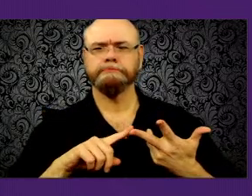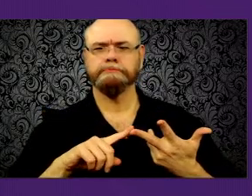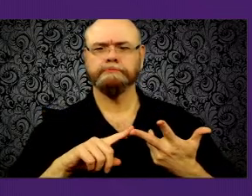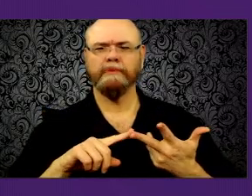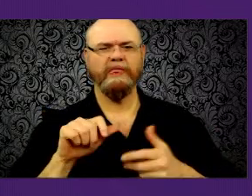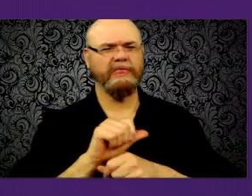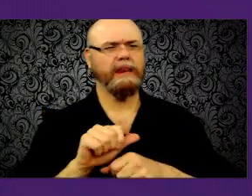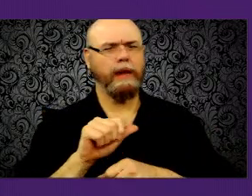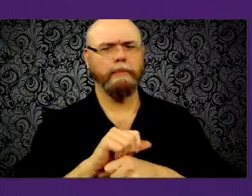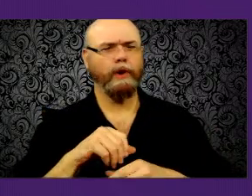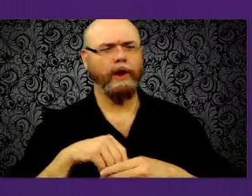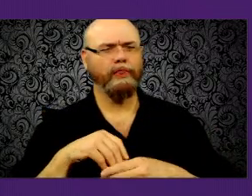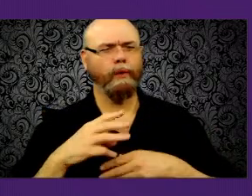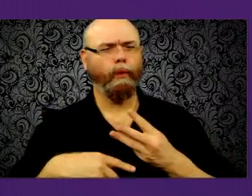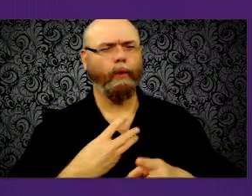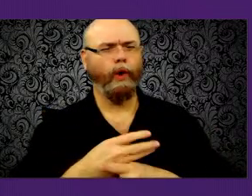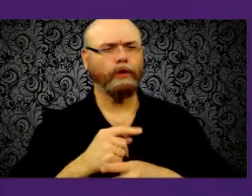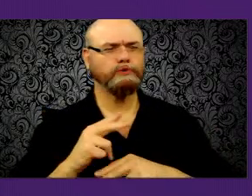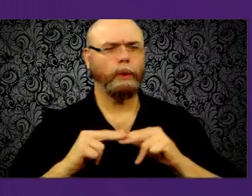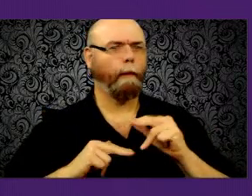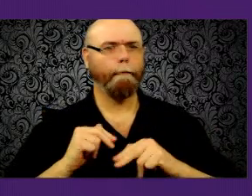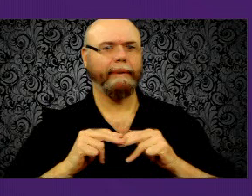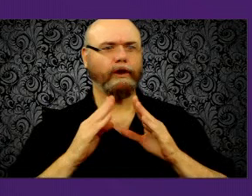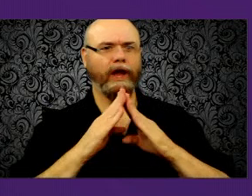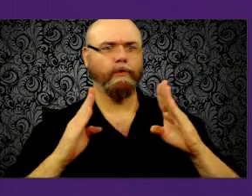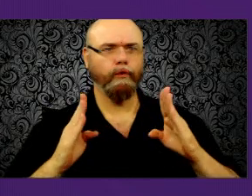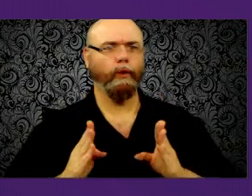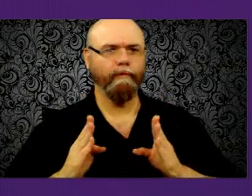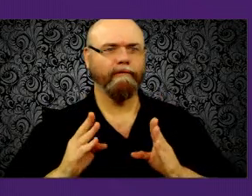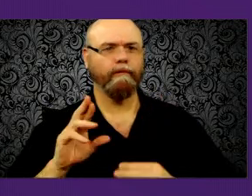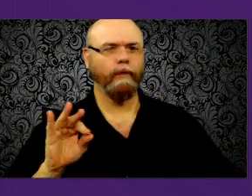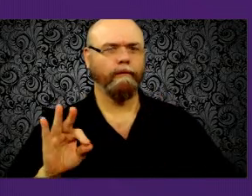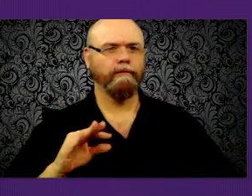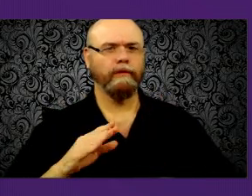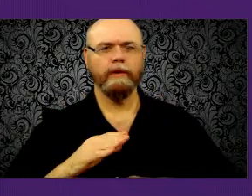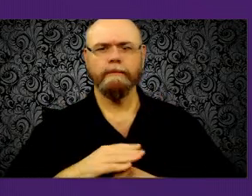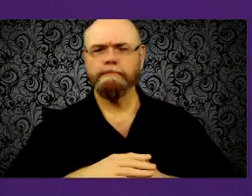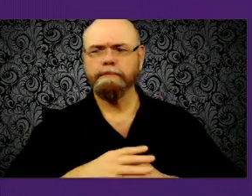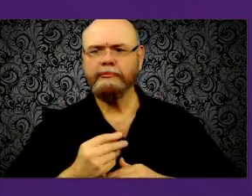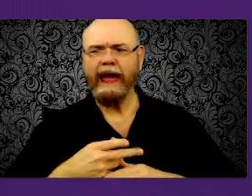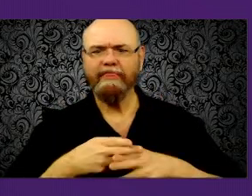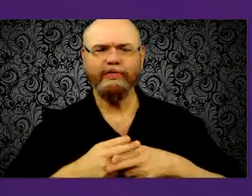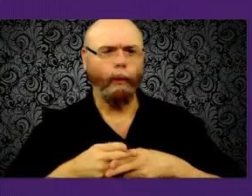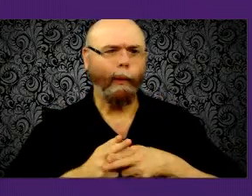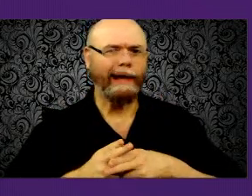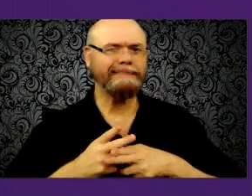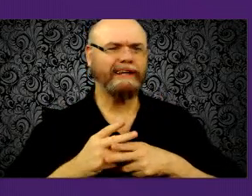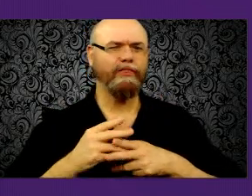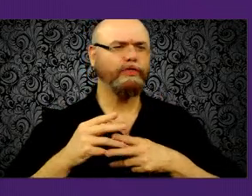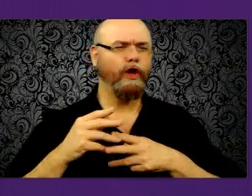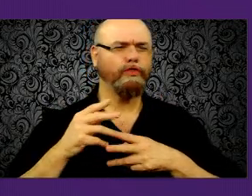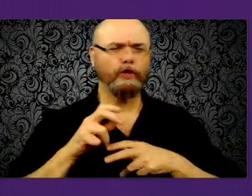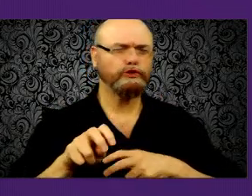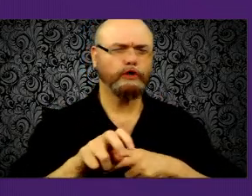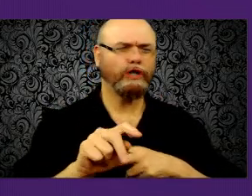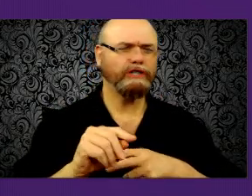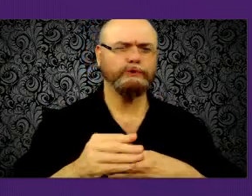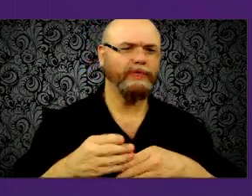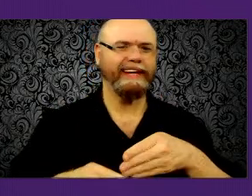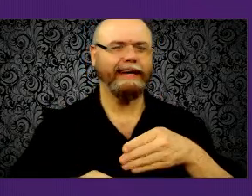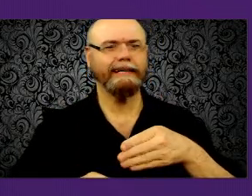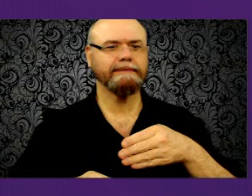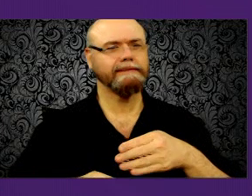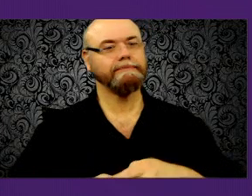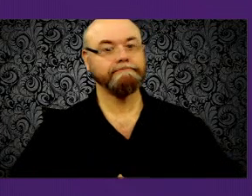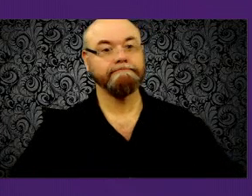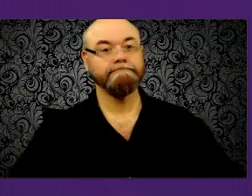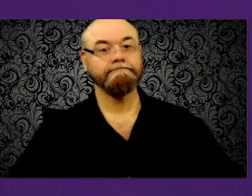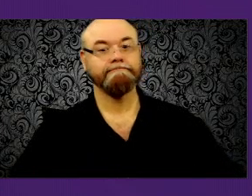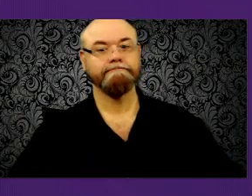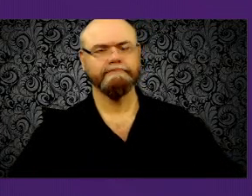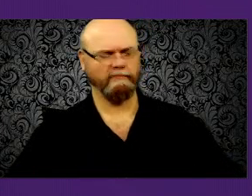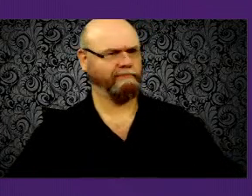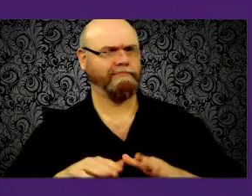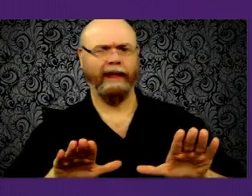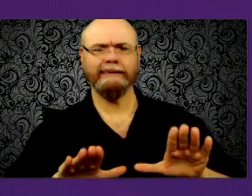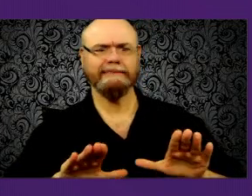to go through the weight and the journey to the end. Excellent observations. Next slide.